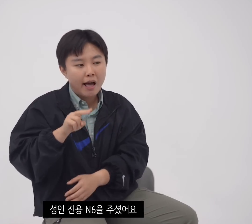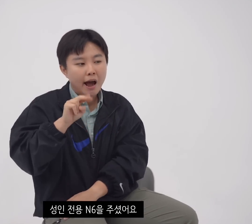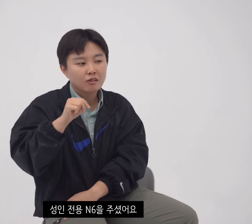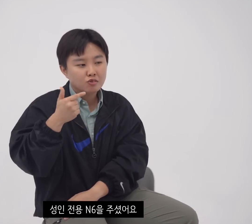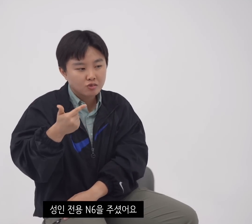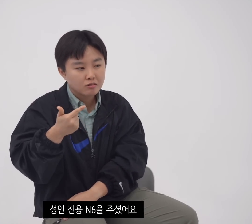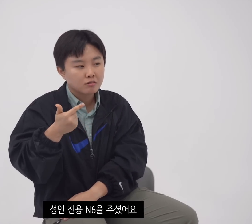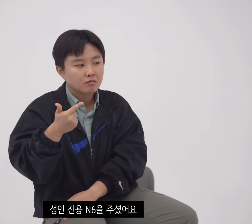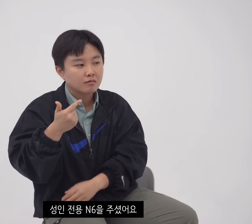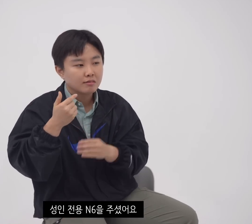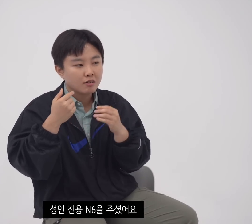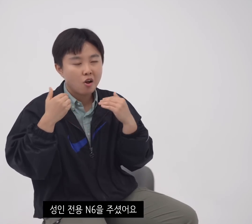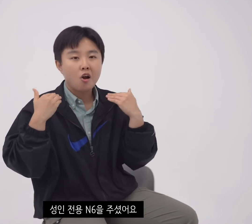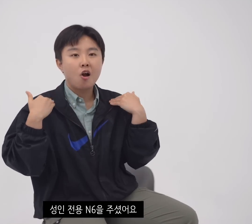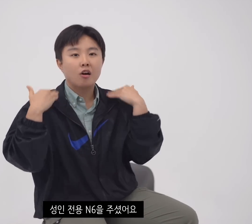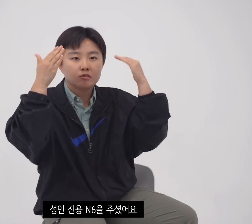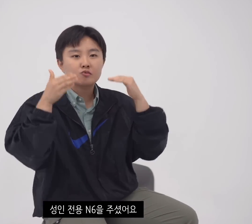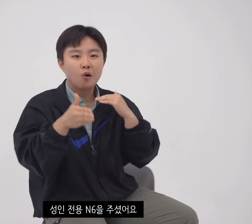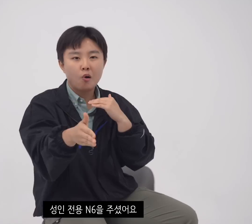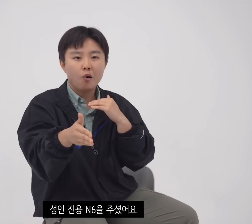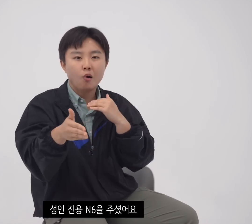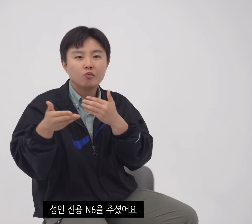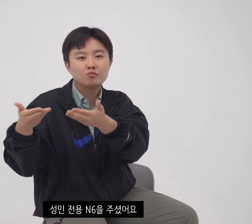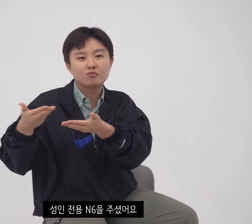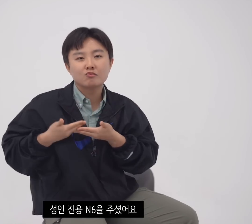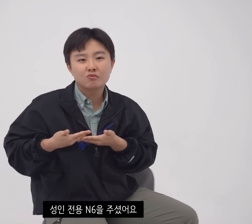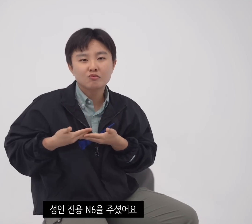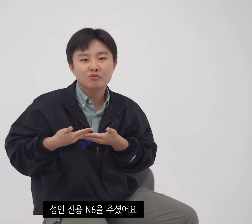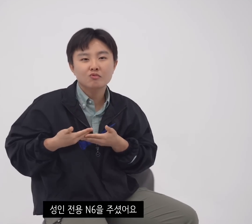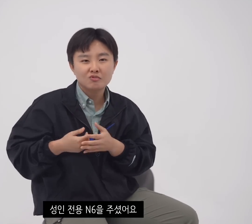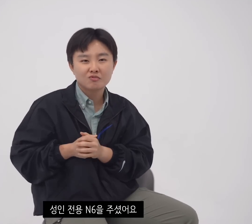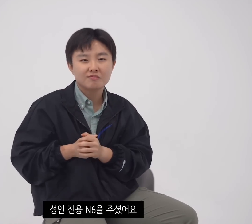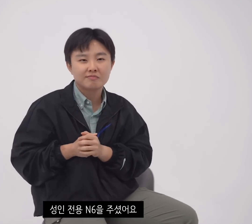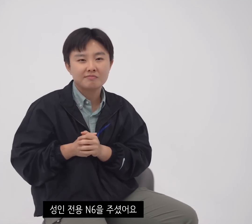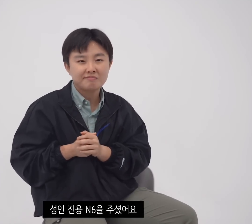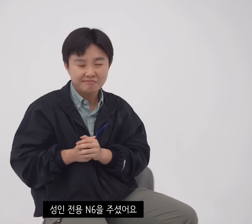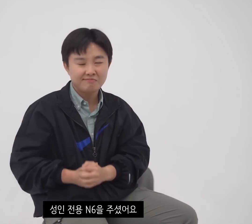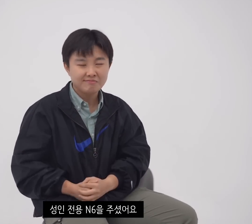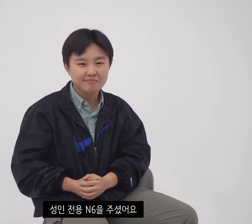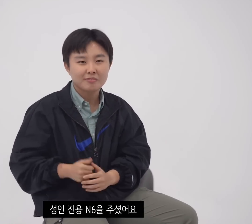gave me an adult-only N6.